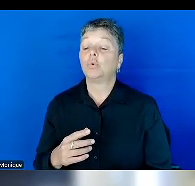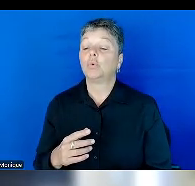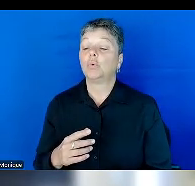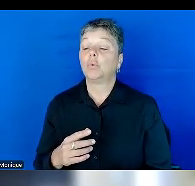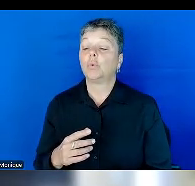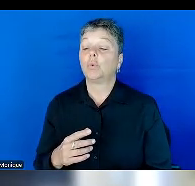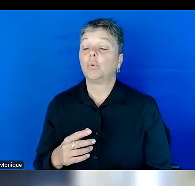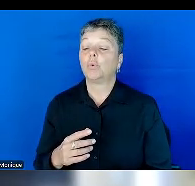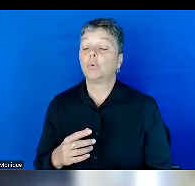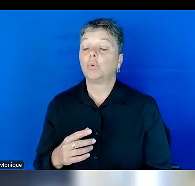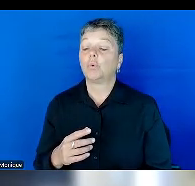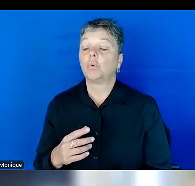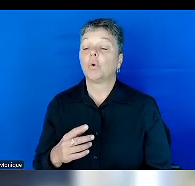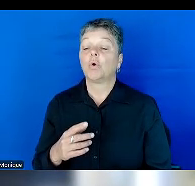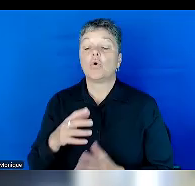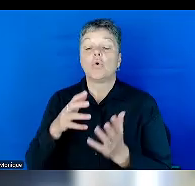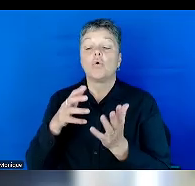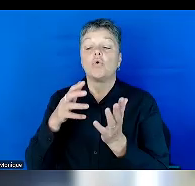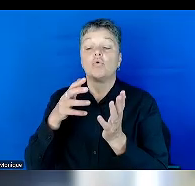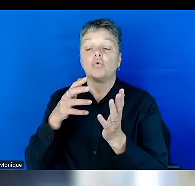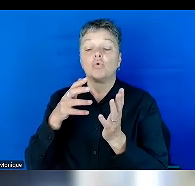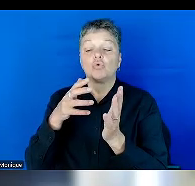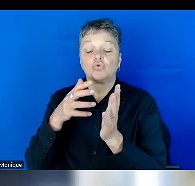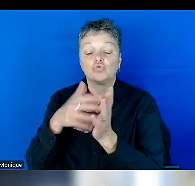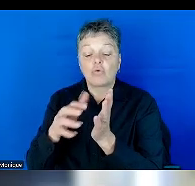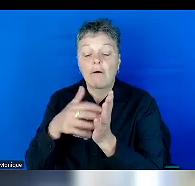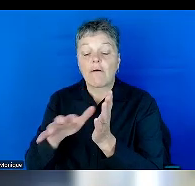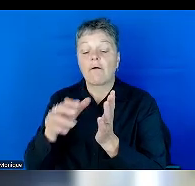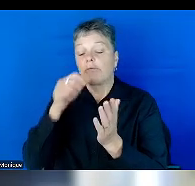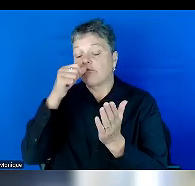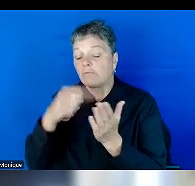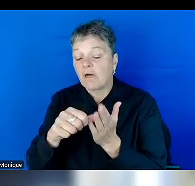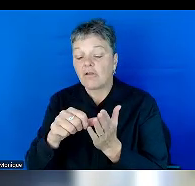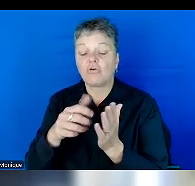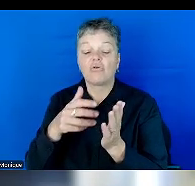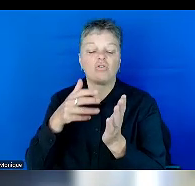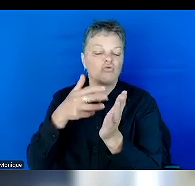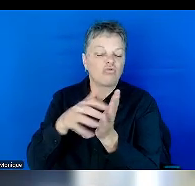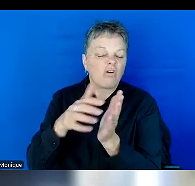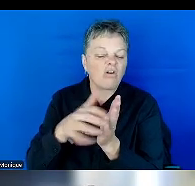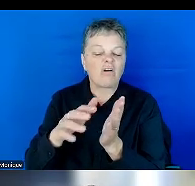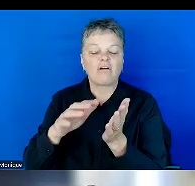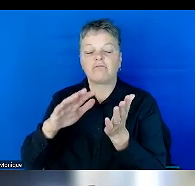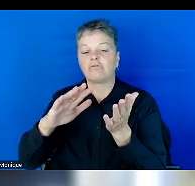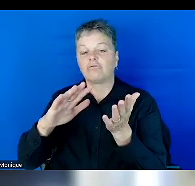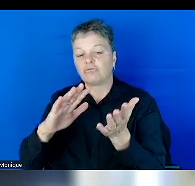documents or letters on behalf of a client uh through the summary advice and referral service.